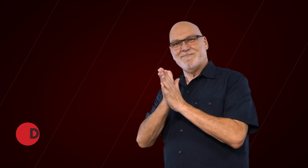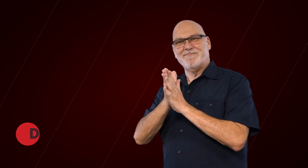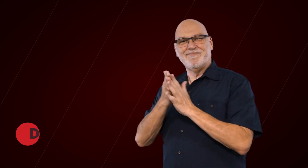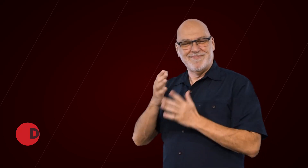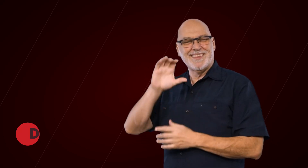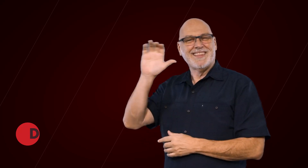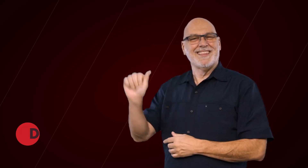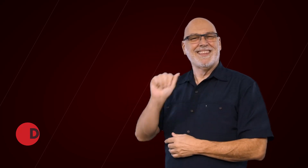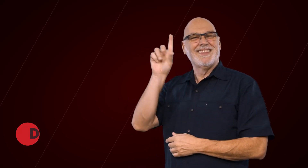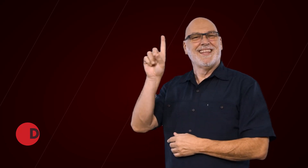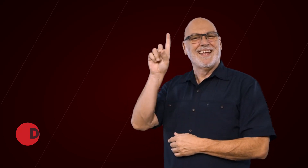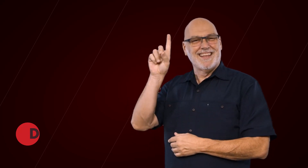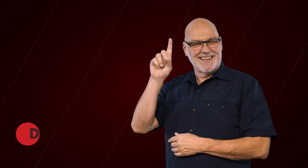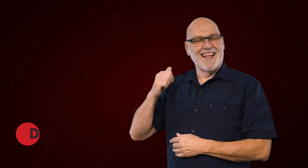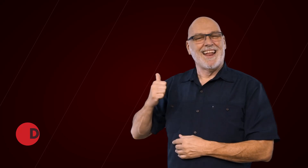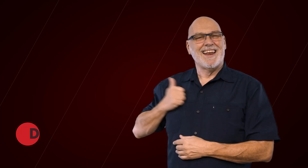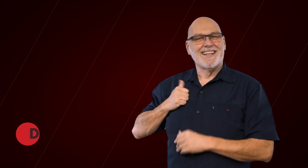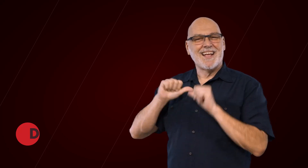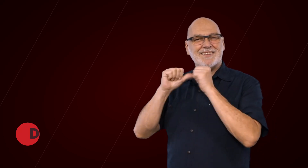Canadian Association of the Deaf (CAD)’s